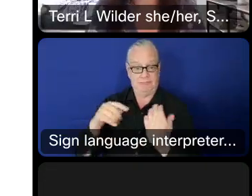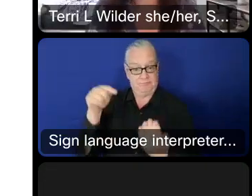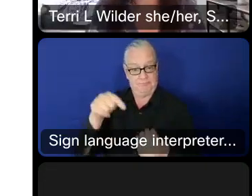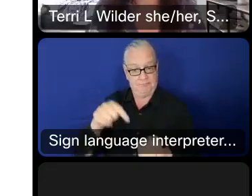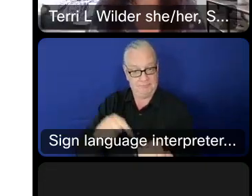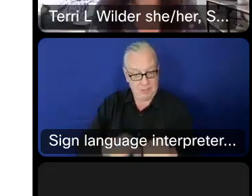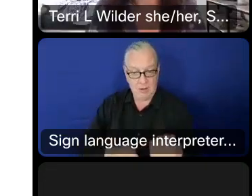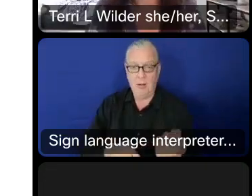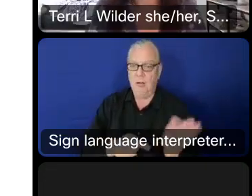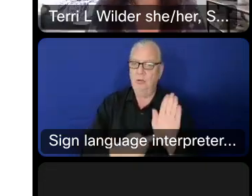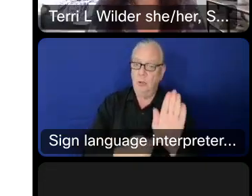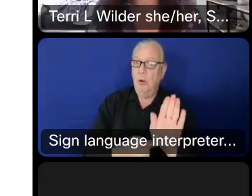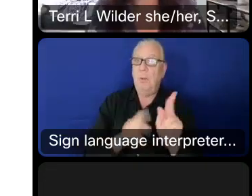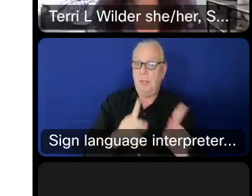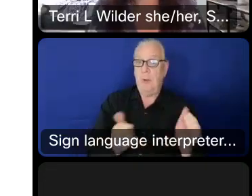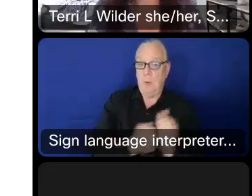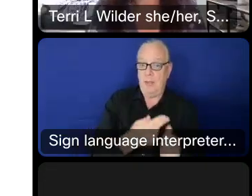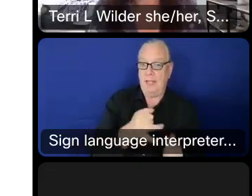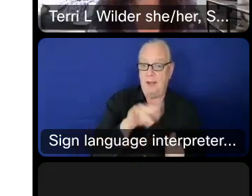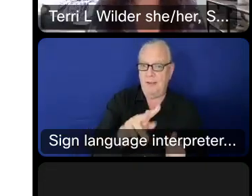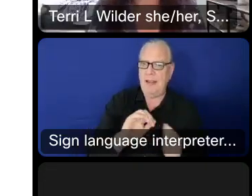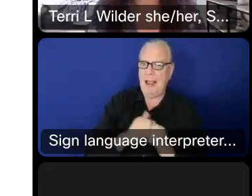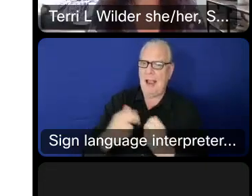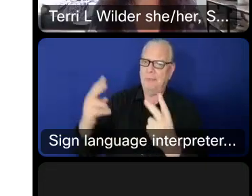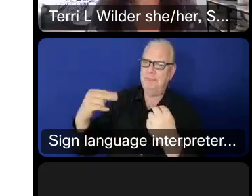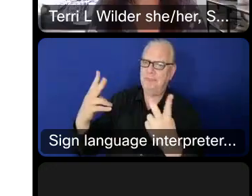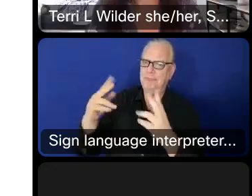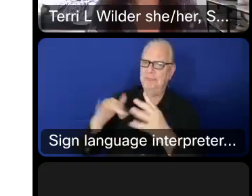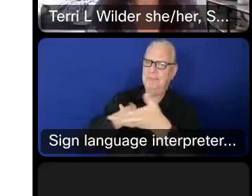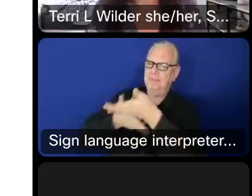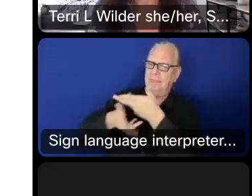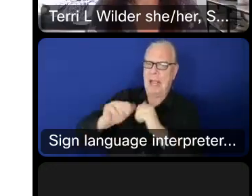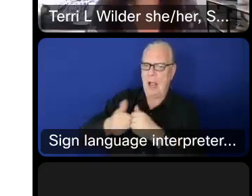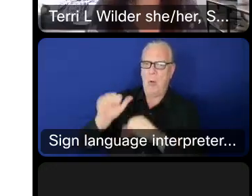be treated, how they want to be referred to, that it's